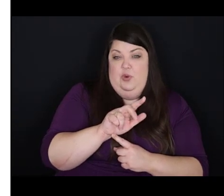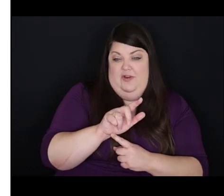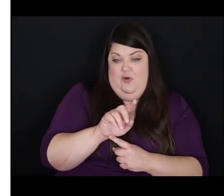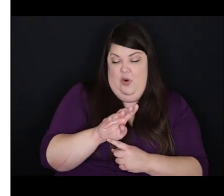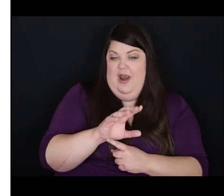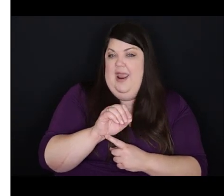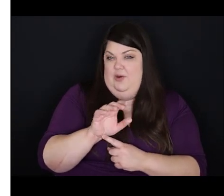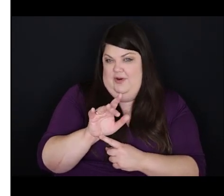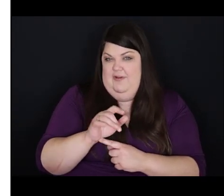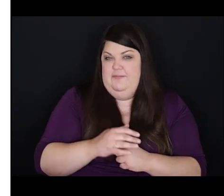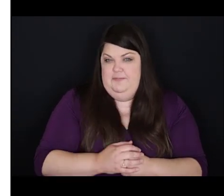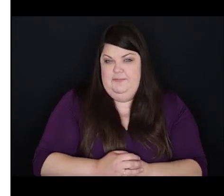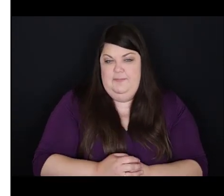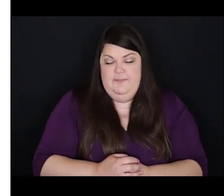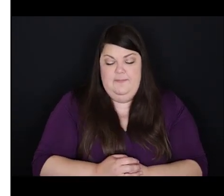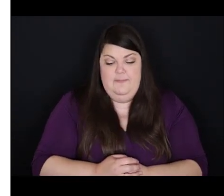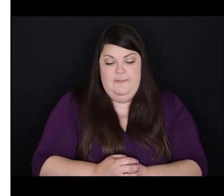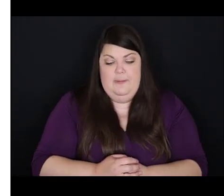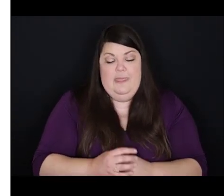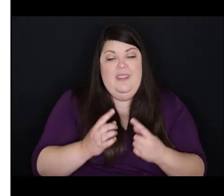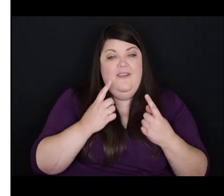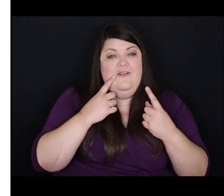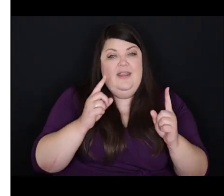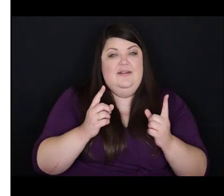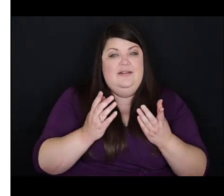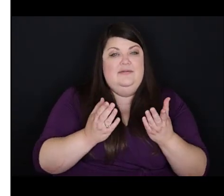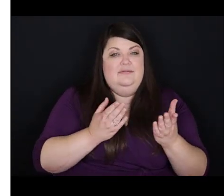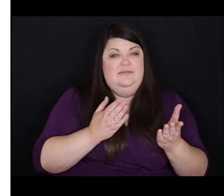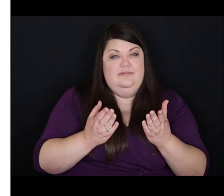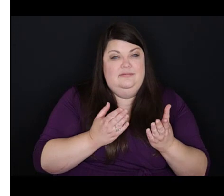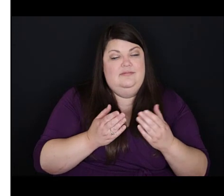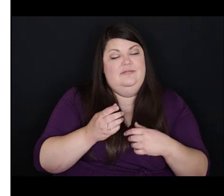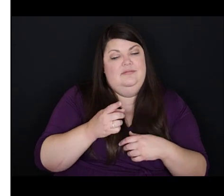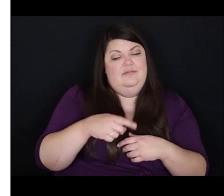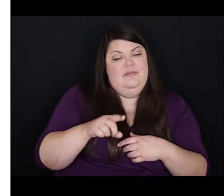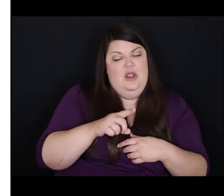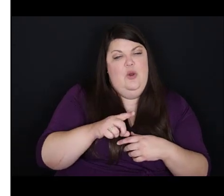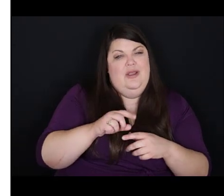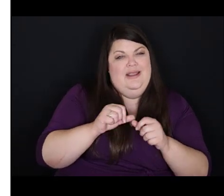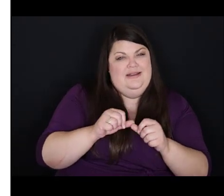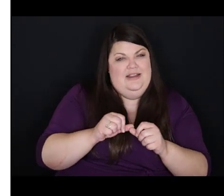Effectiveness in Serving Employers will continue to be marked as not applicable in the portal.